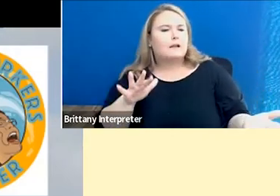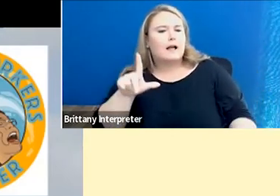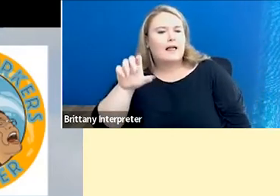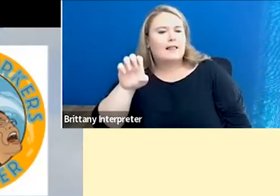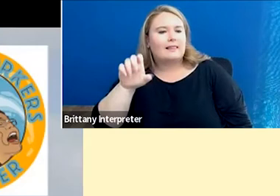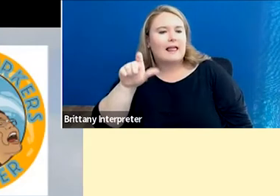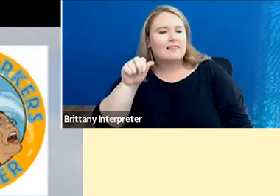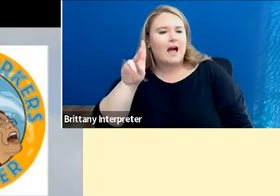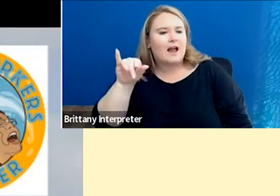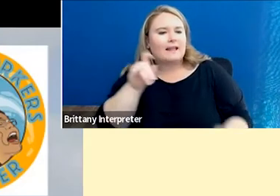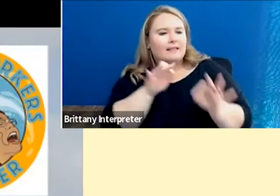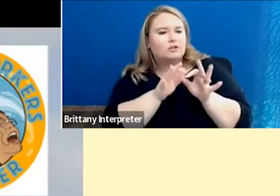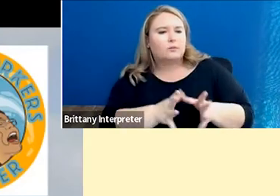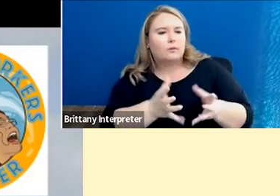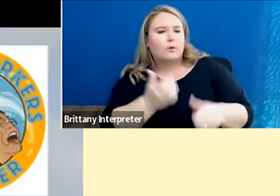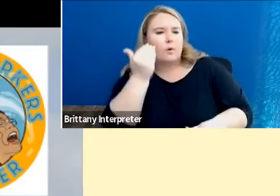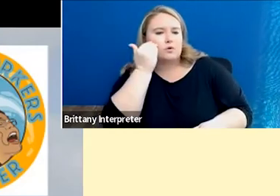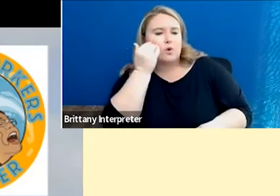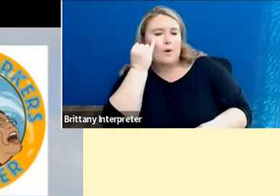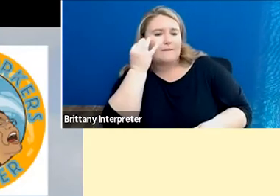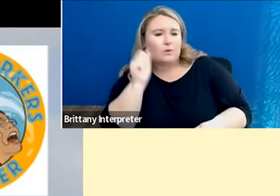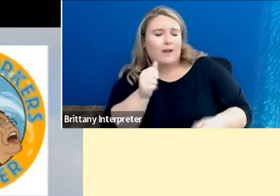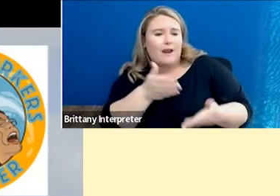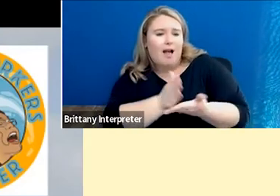Could you please allow multi-pin for LeLani? She was kicked out.